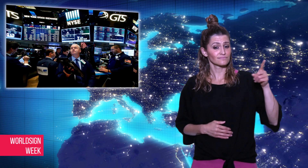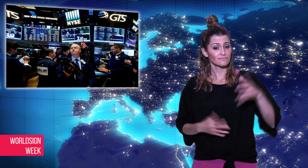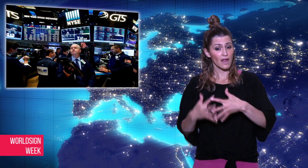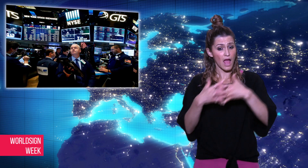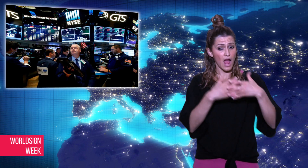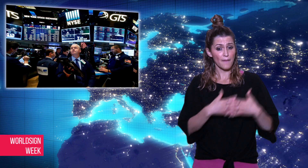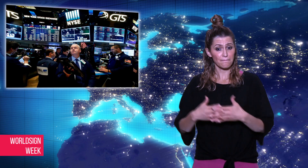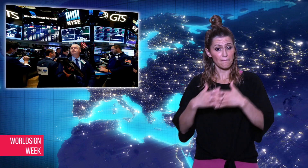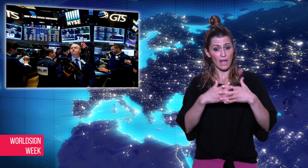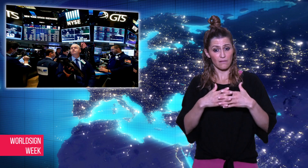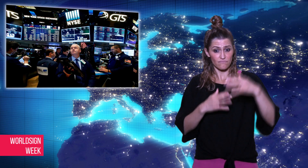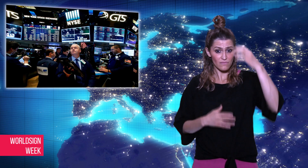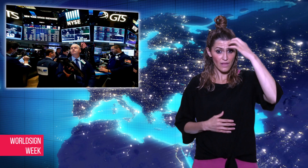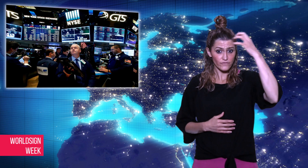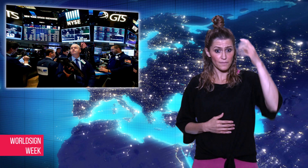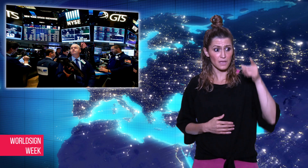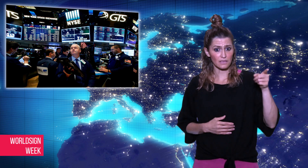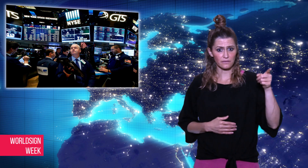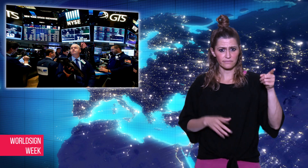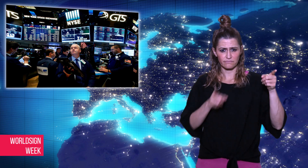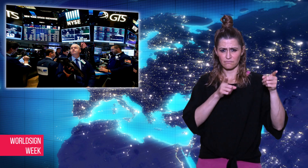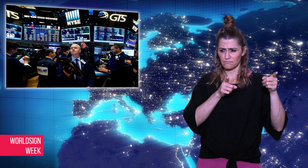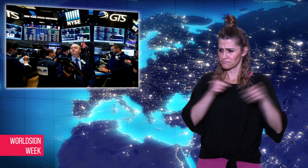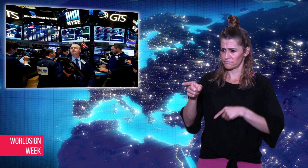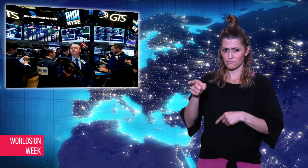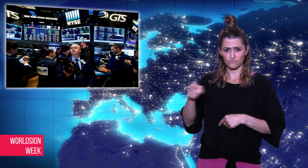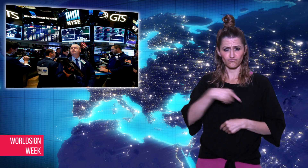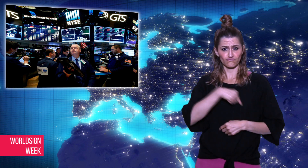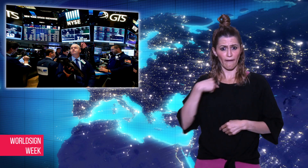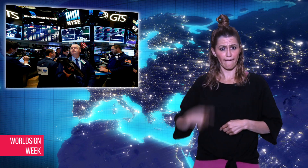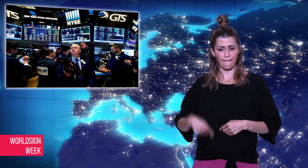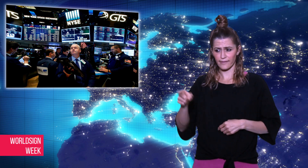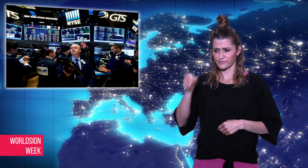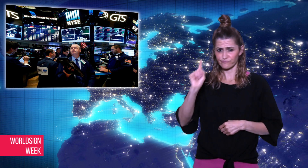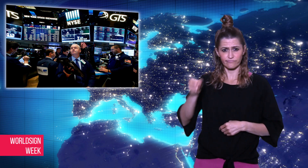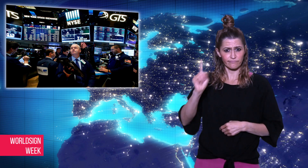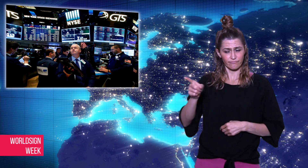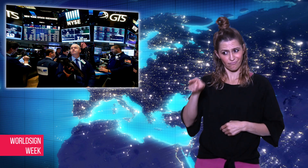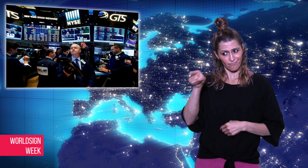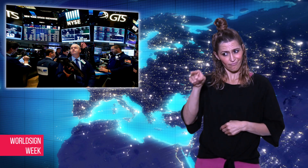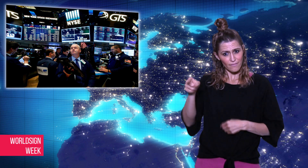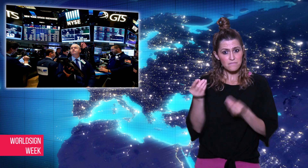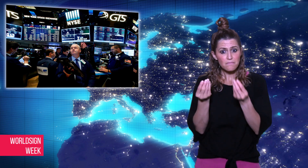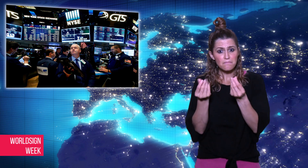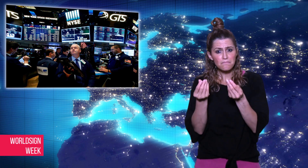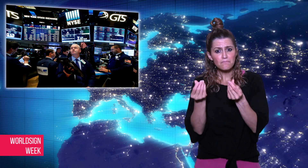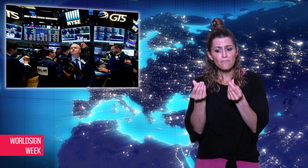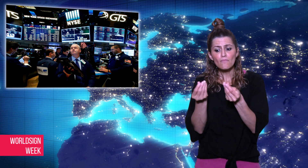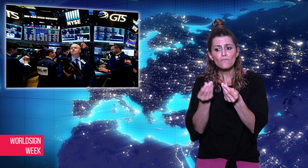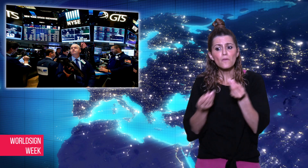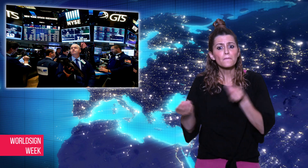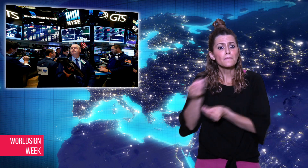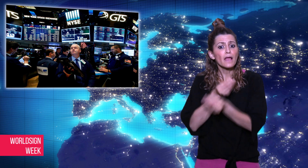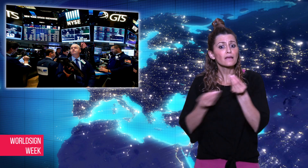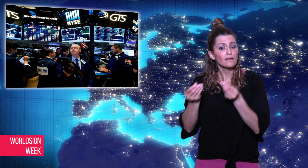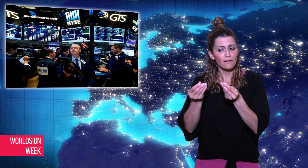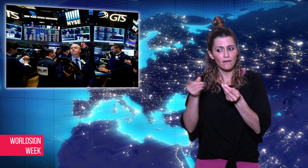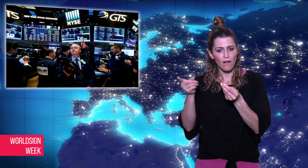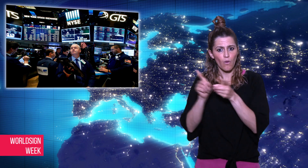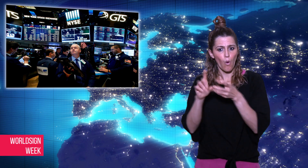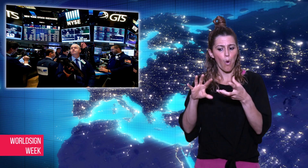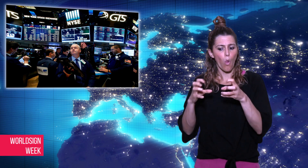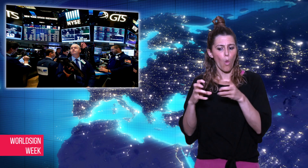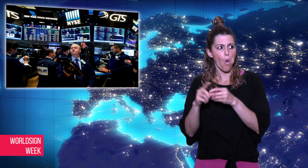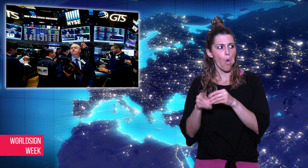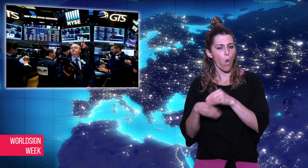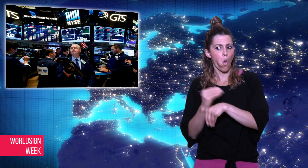The US government accused China of currency